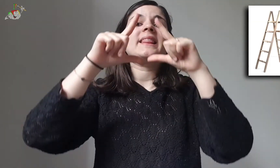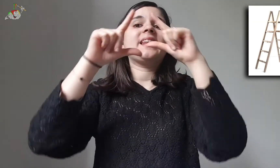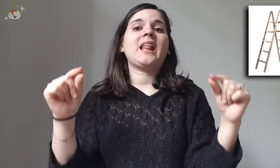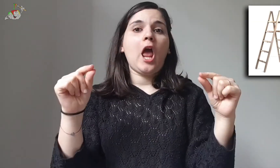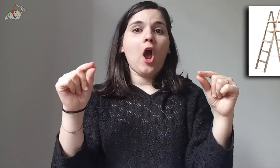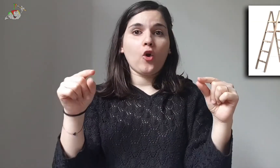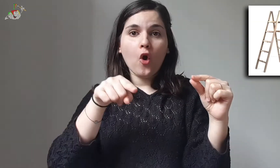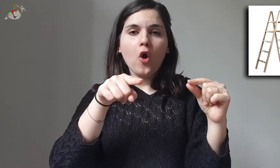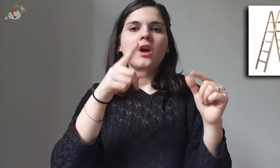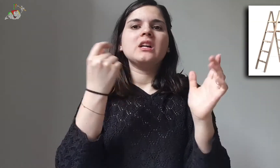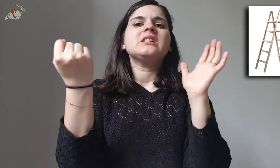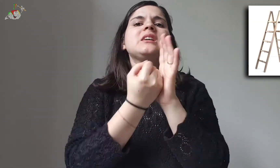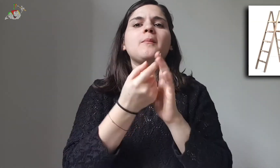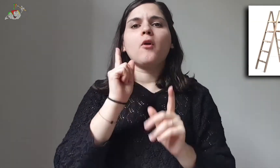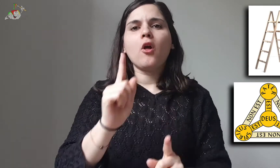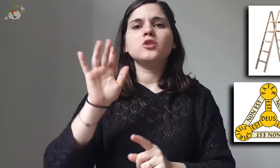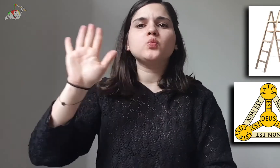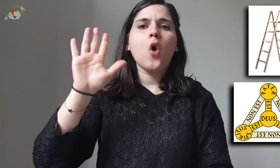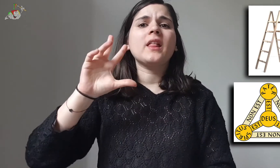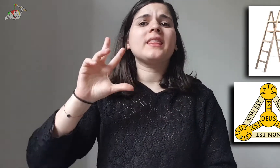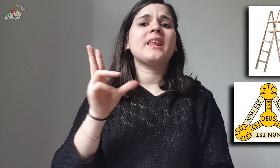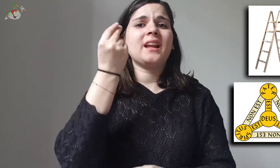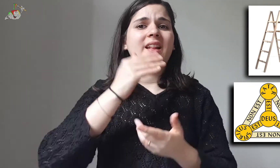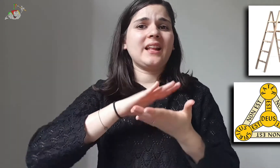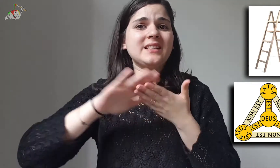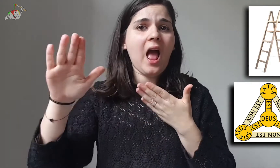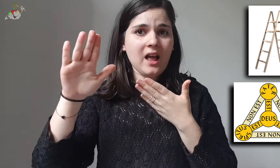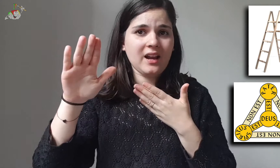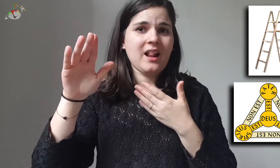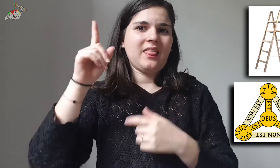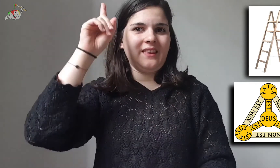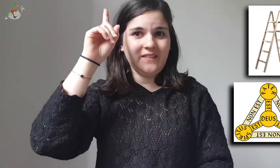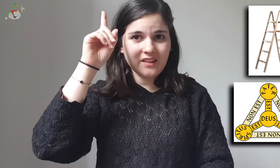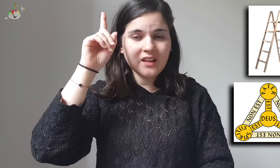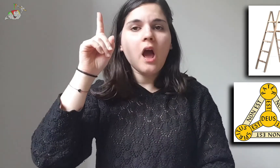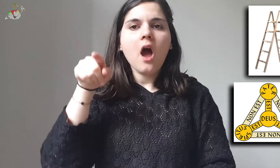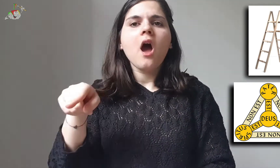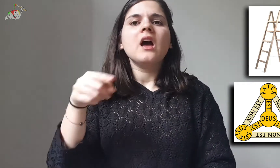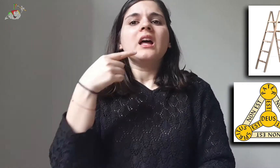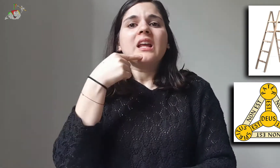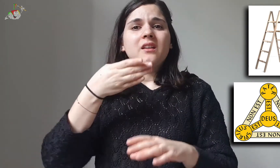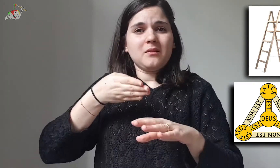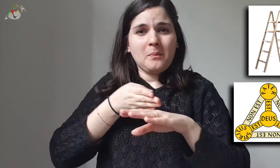a triangle which is the symbol of the Holy Divine Trinity, so to pass